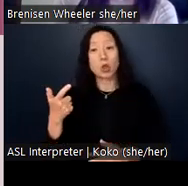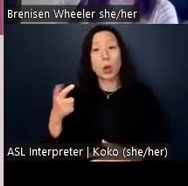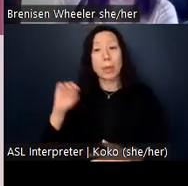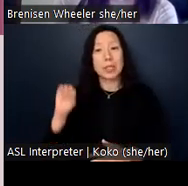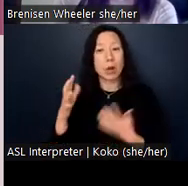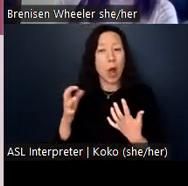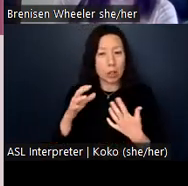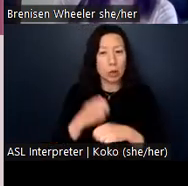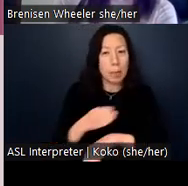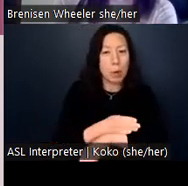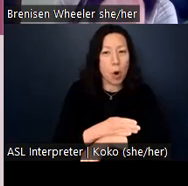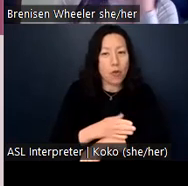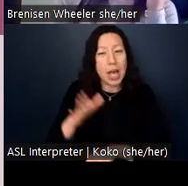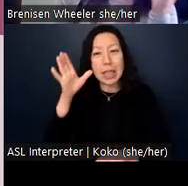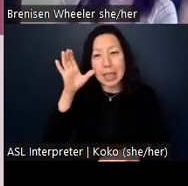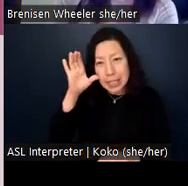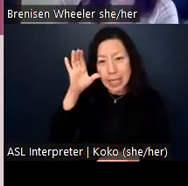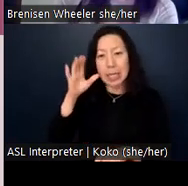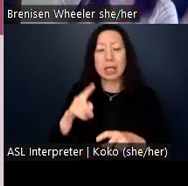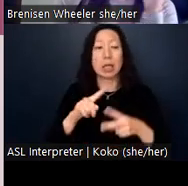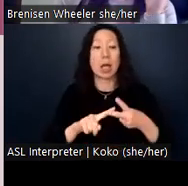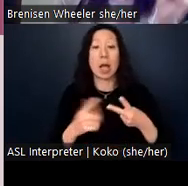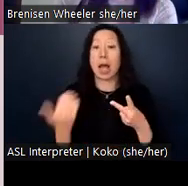will work on empowering. 13:20:49 So again, you get to decide what